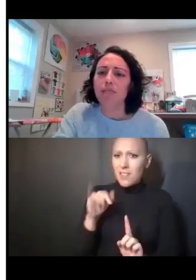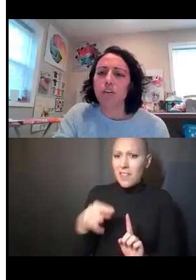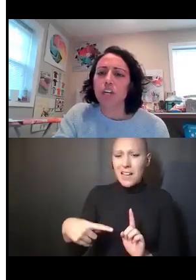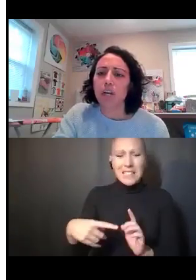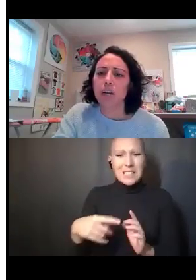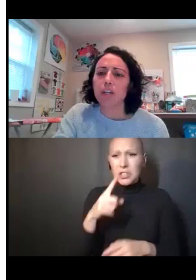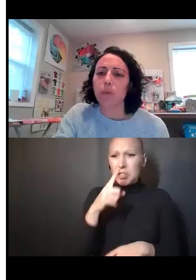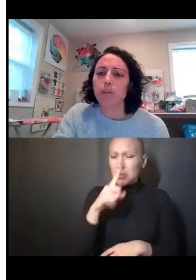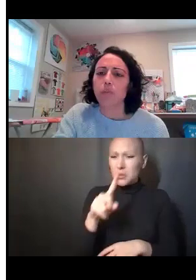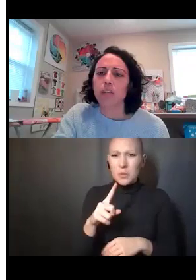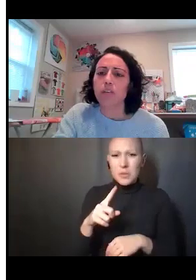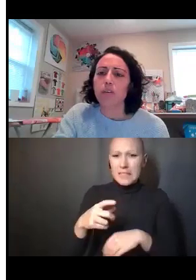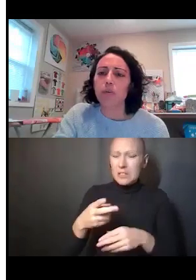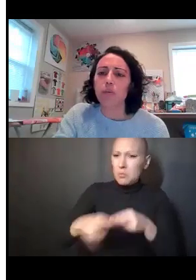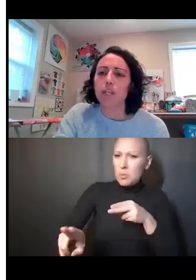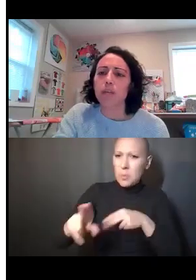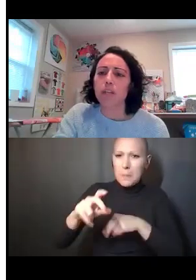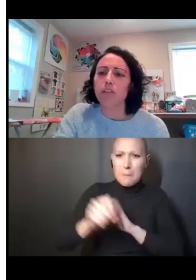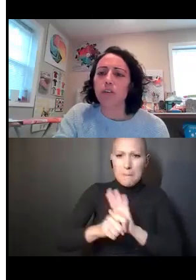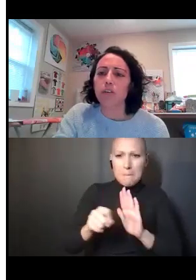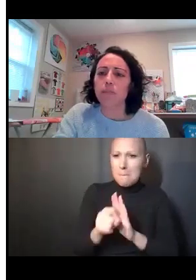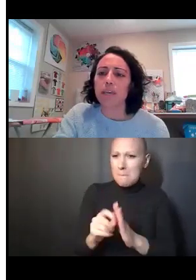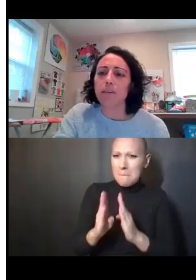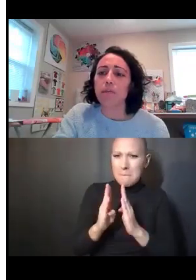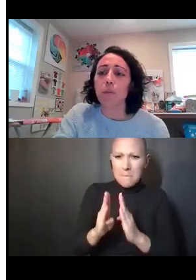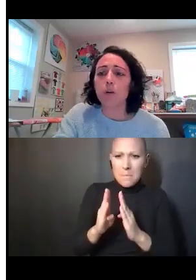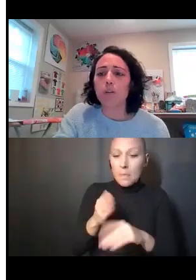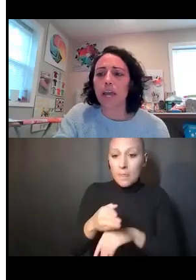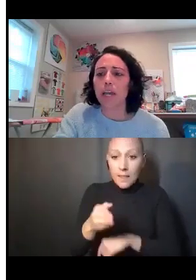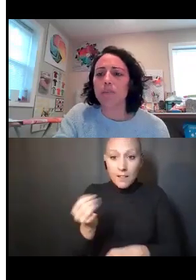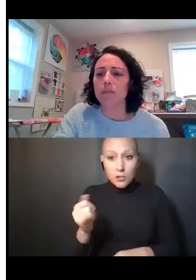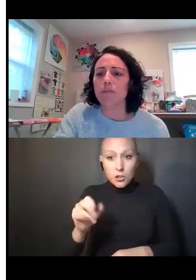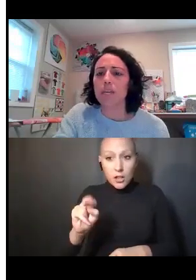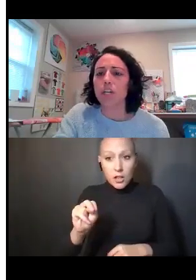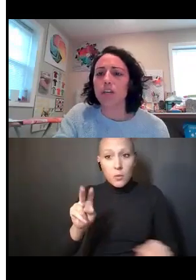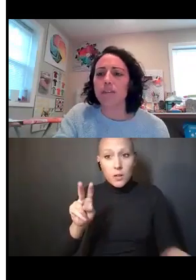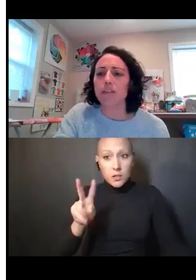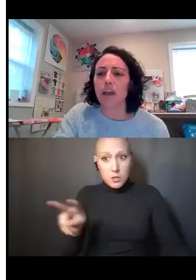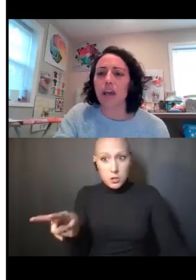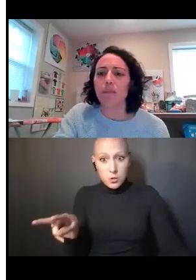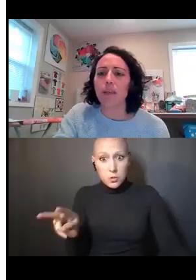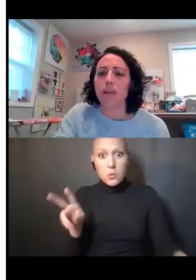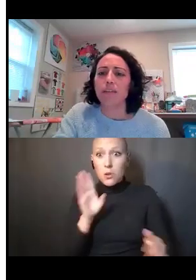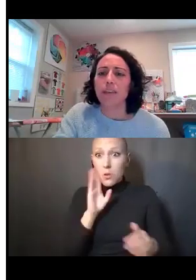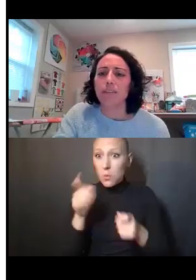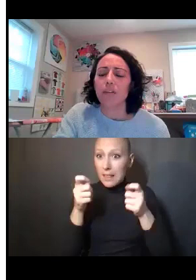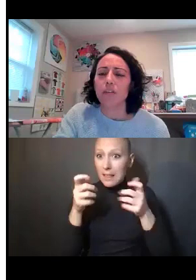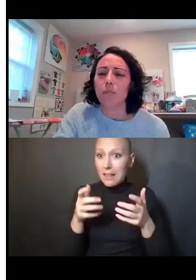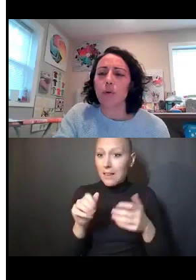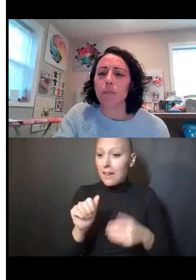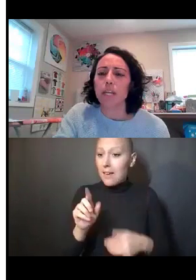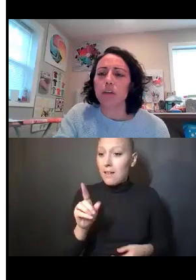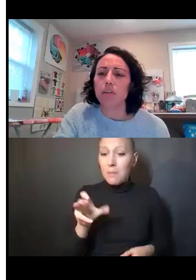After January 2022, will administrators be given more time to submit Just-in-Time since other support pages